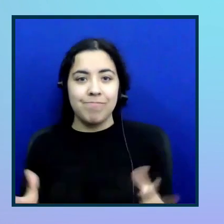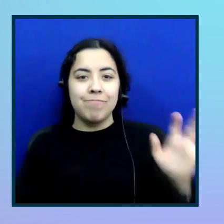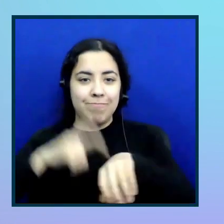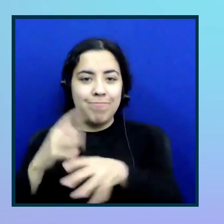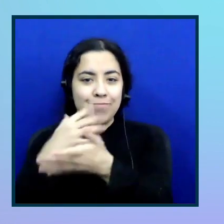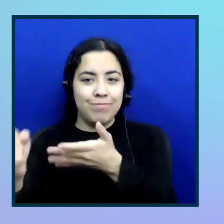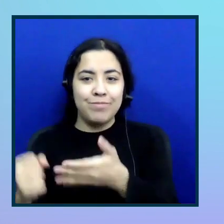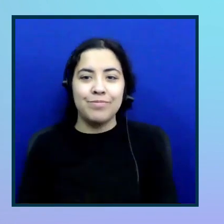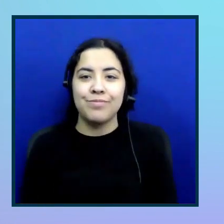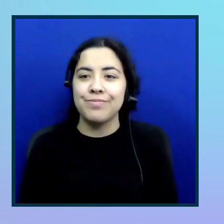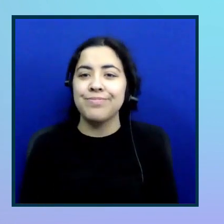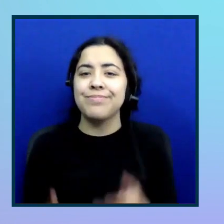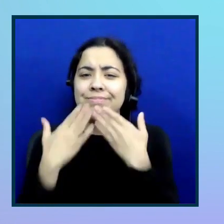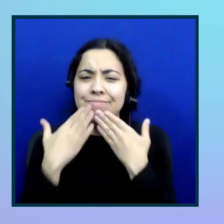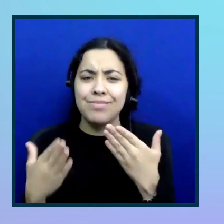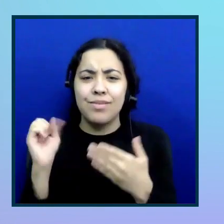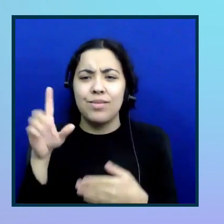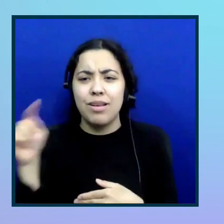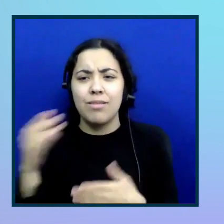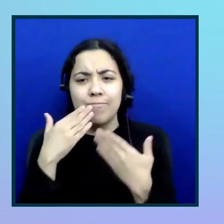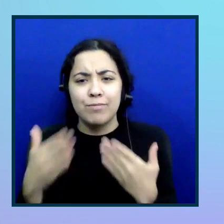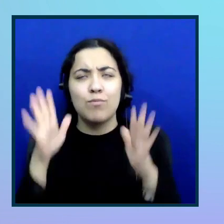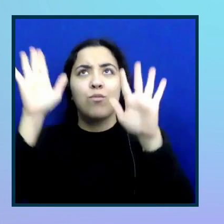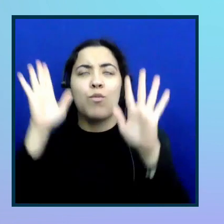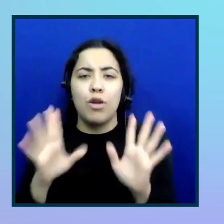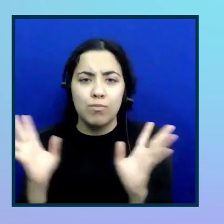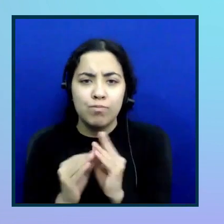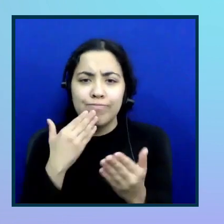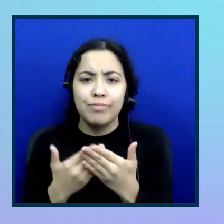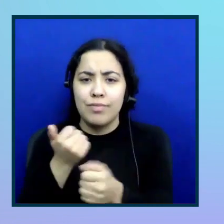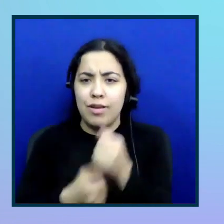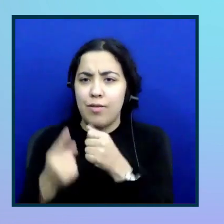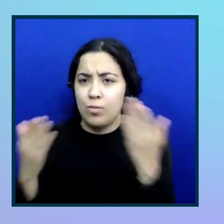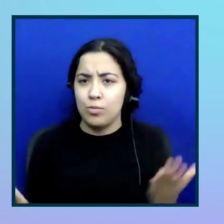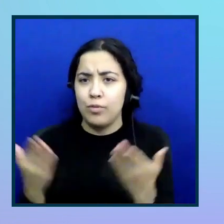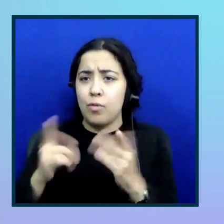I wanna say thank you, Scott, for a great session and thank you all for attending.